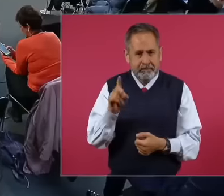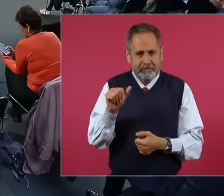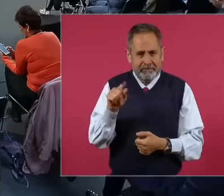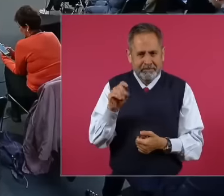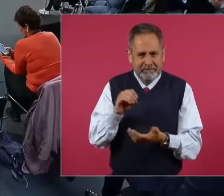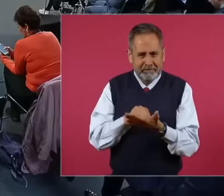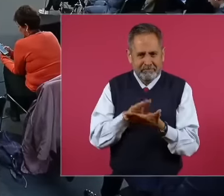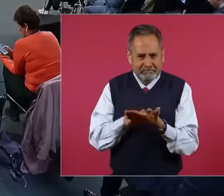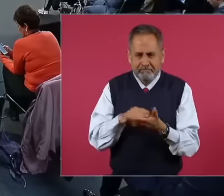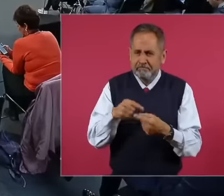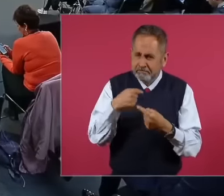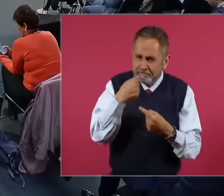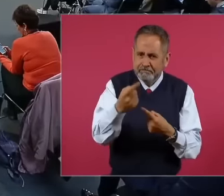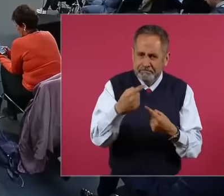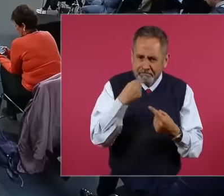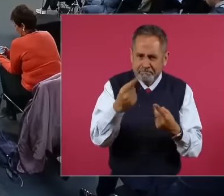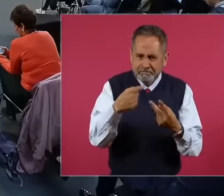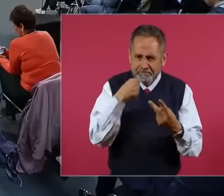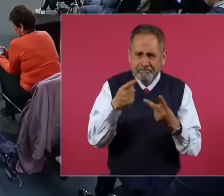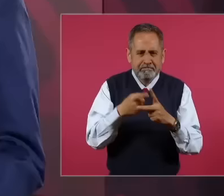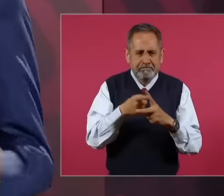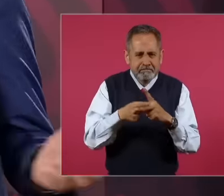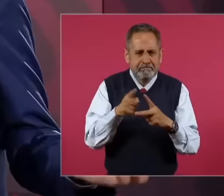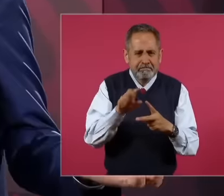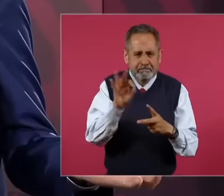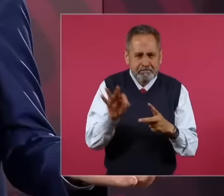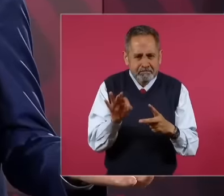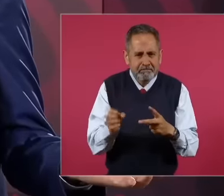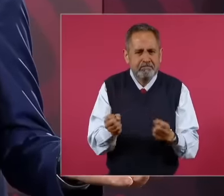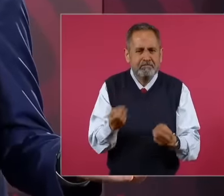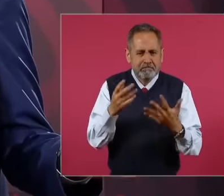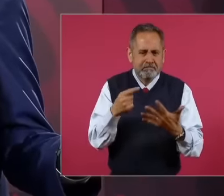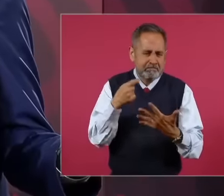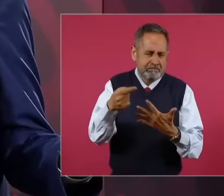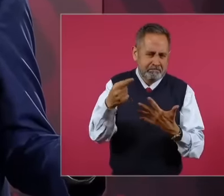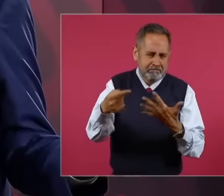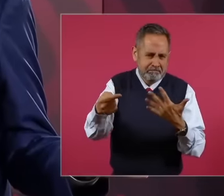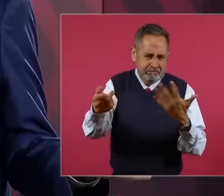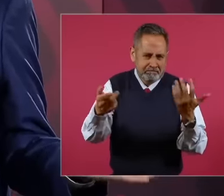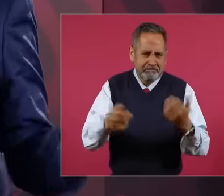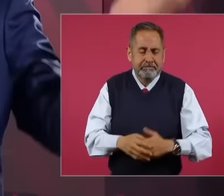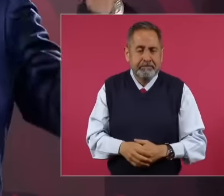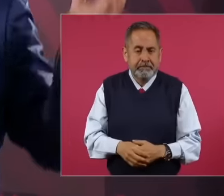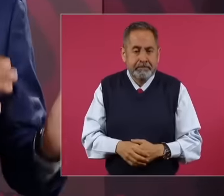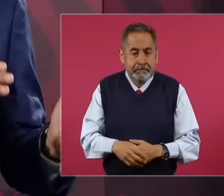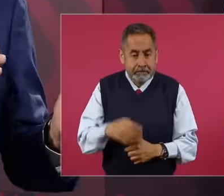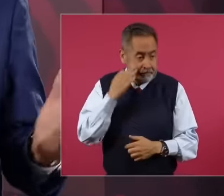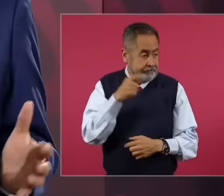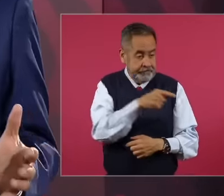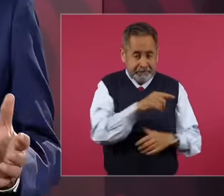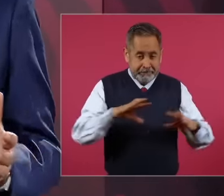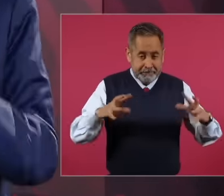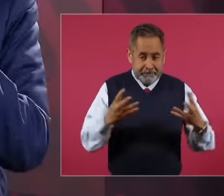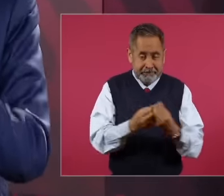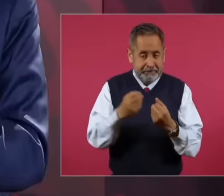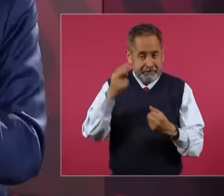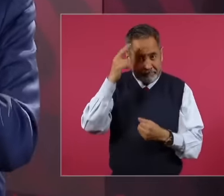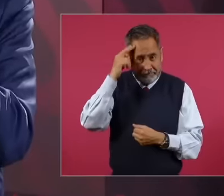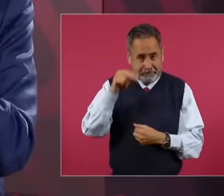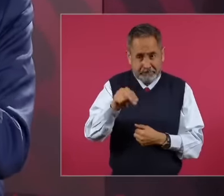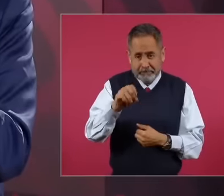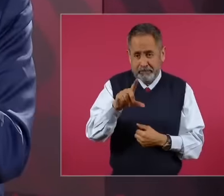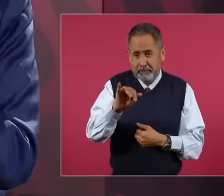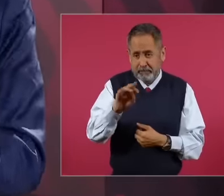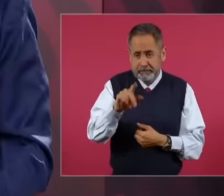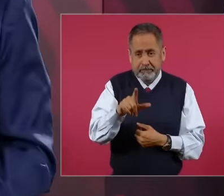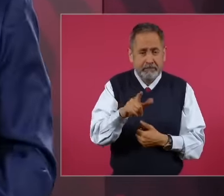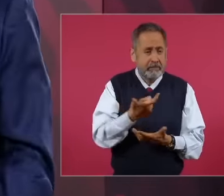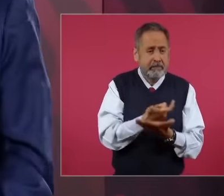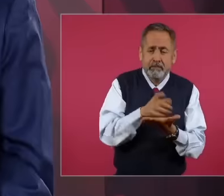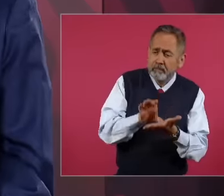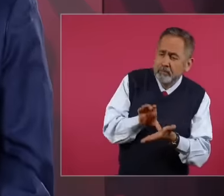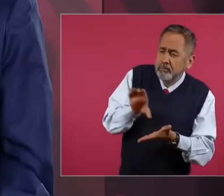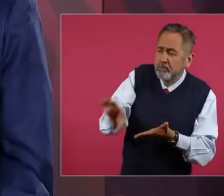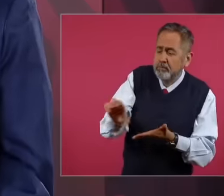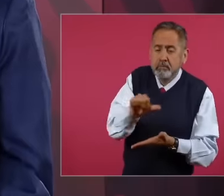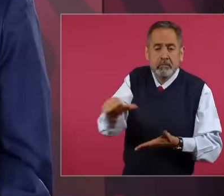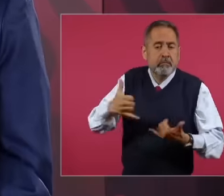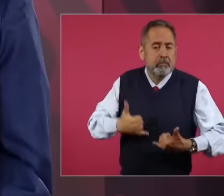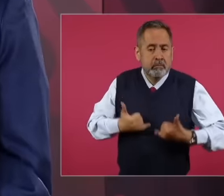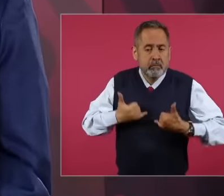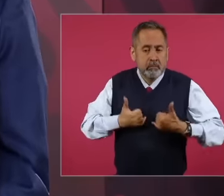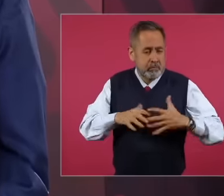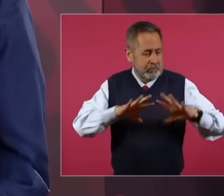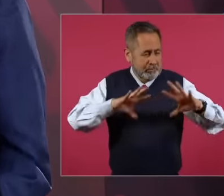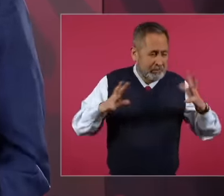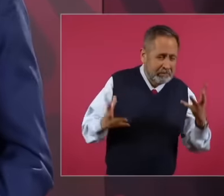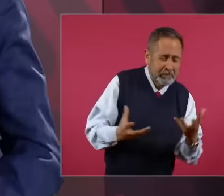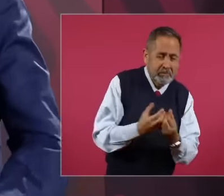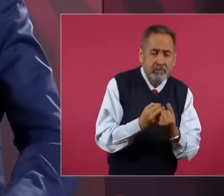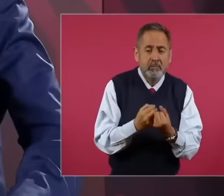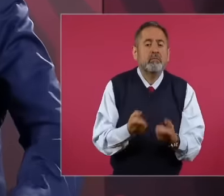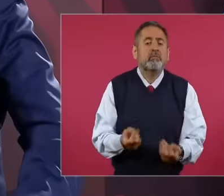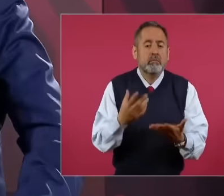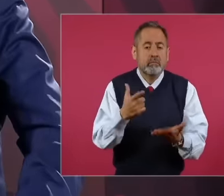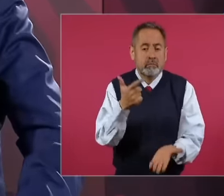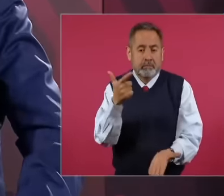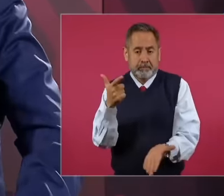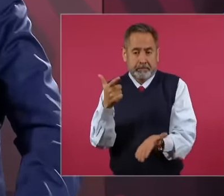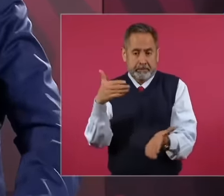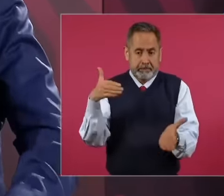eh in the entire neoliberal period they allocated 7000 million pesos to the young people